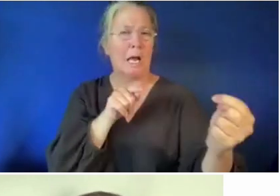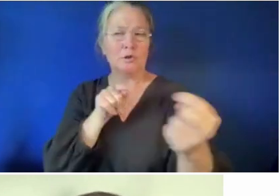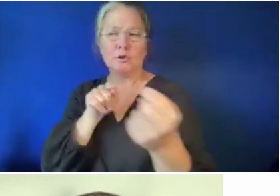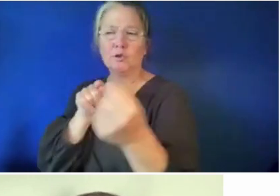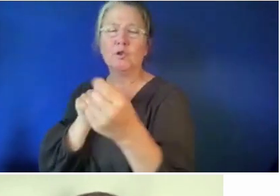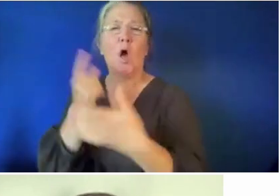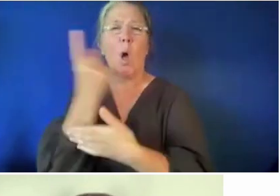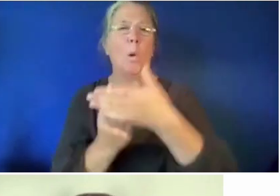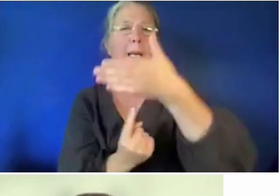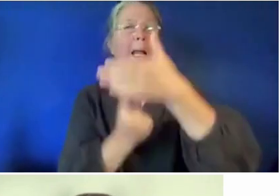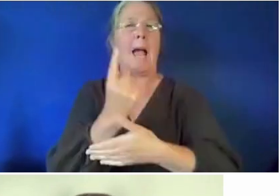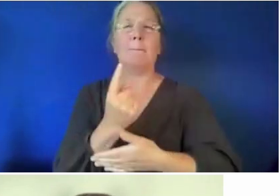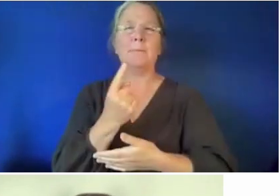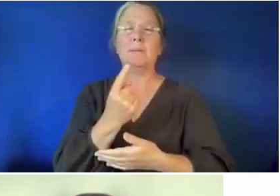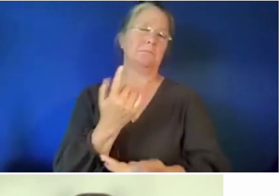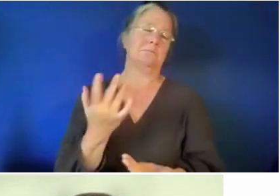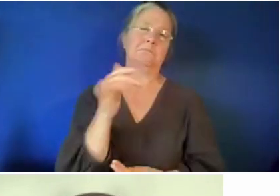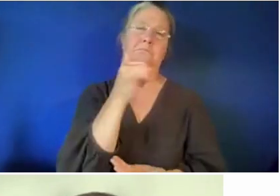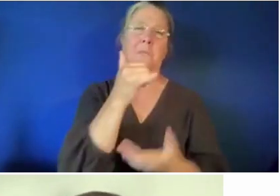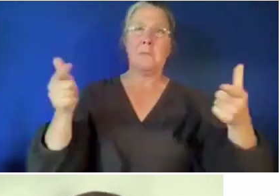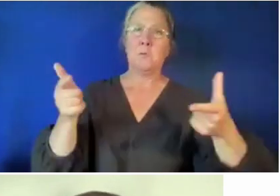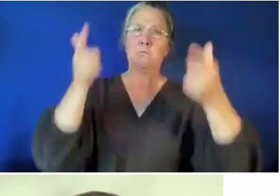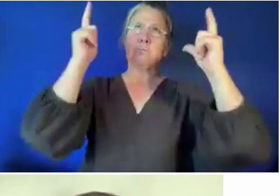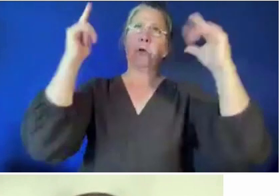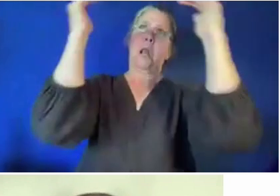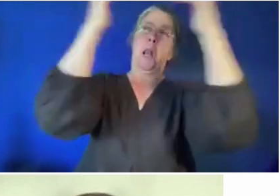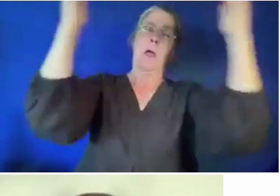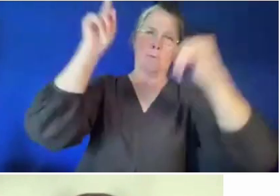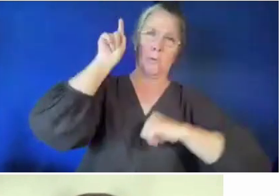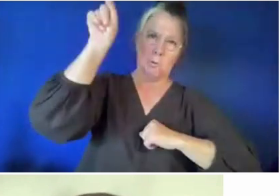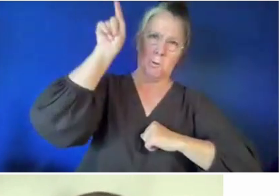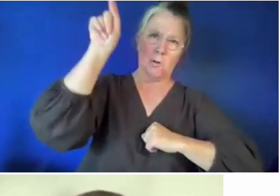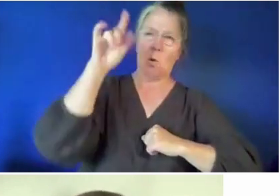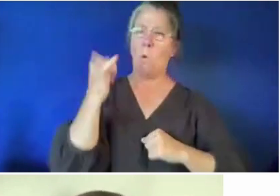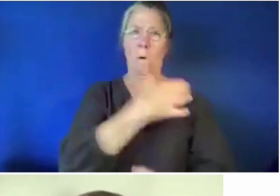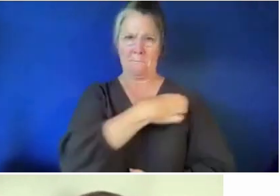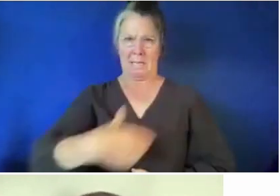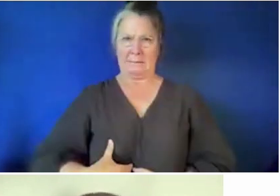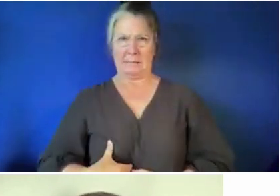that they only play out in interactions with ministers or senior levels of government